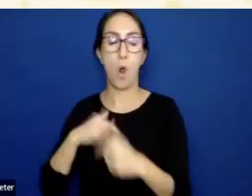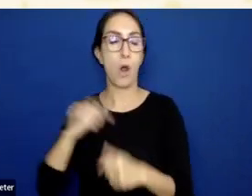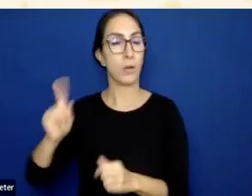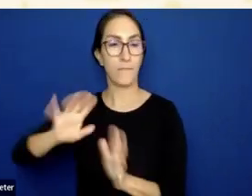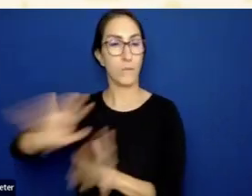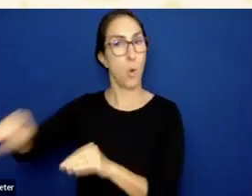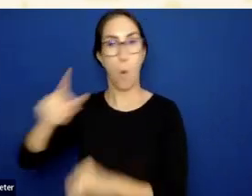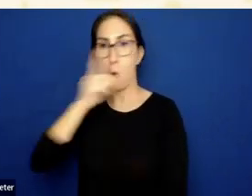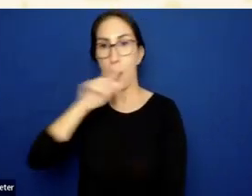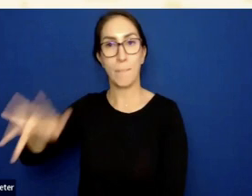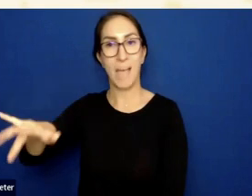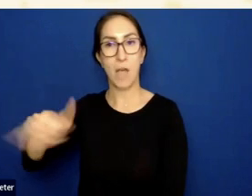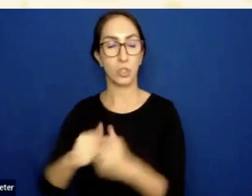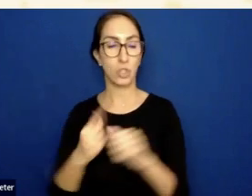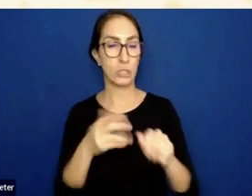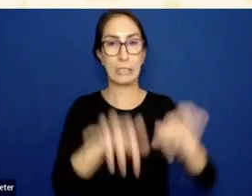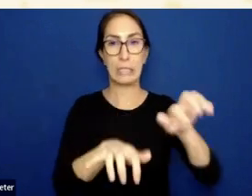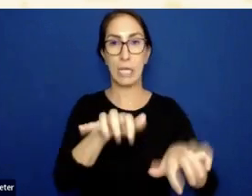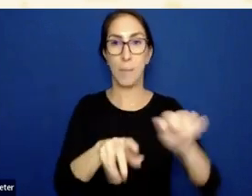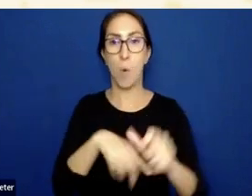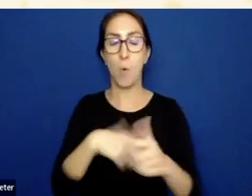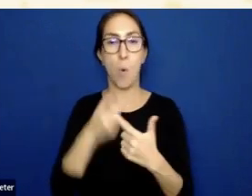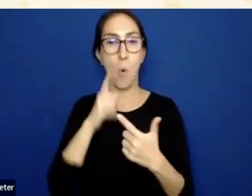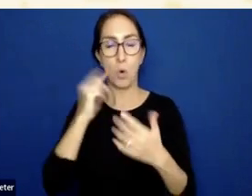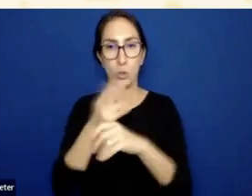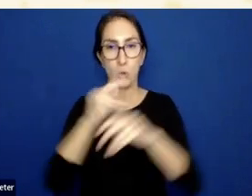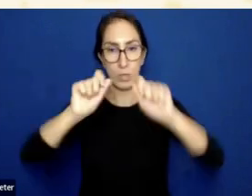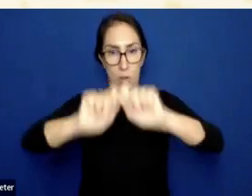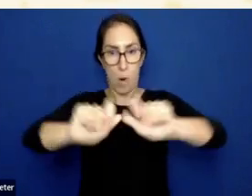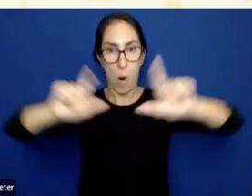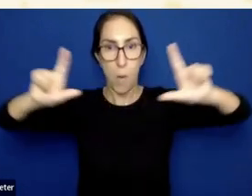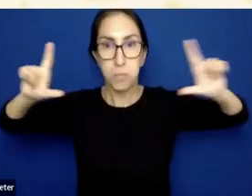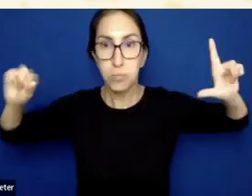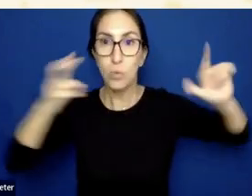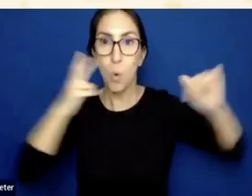or using magnification tools, or a braille display.